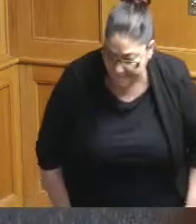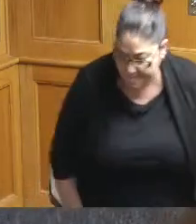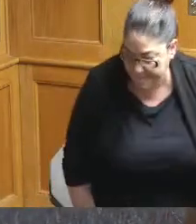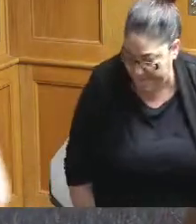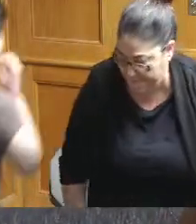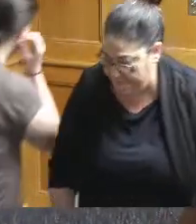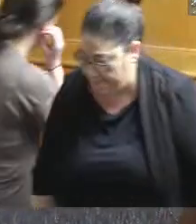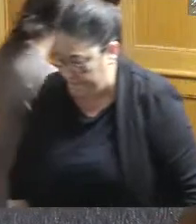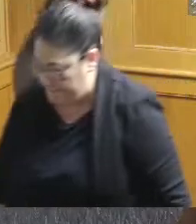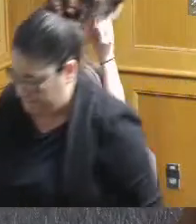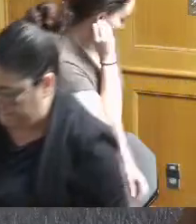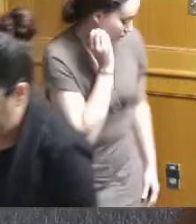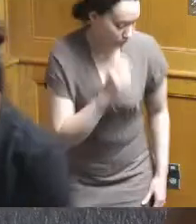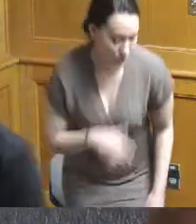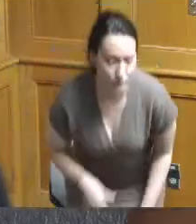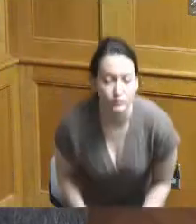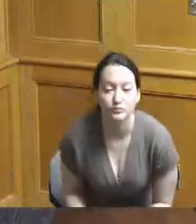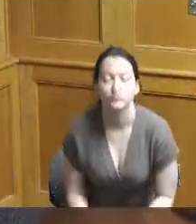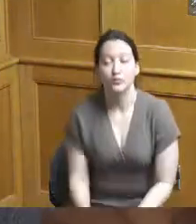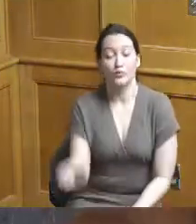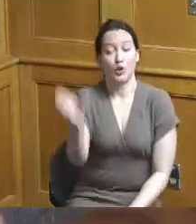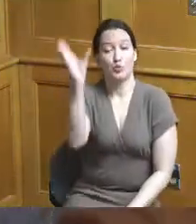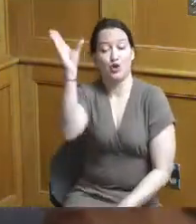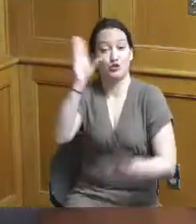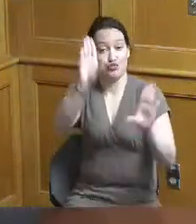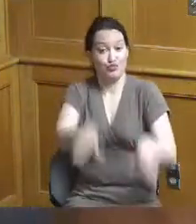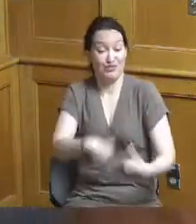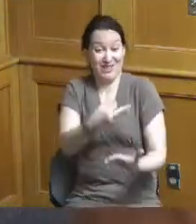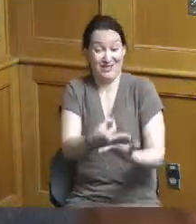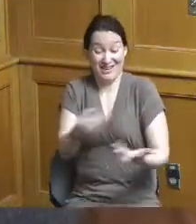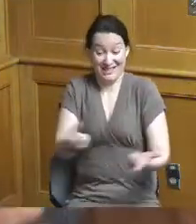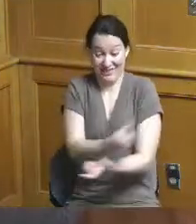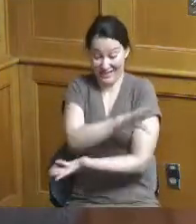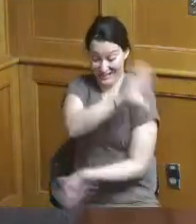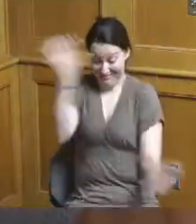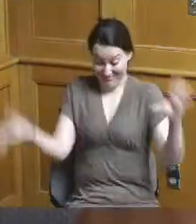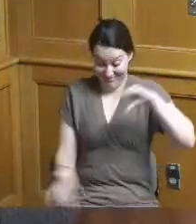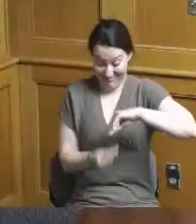got from his presentation of refinance bring it all together bring all the debt together